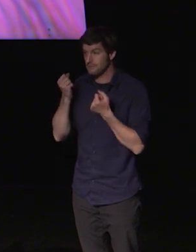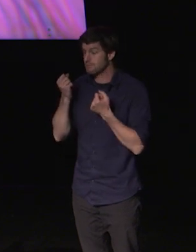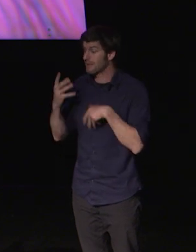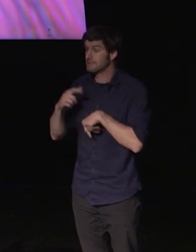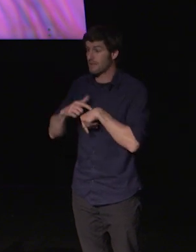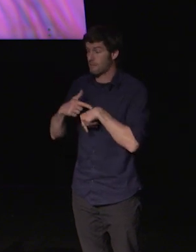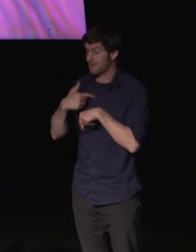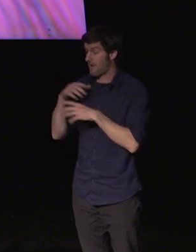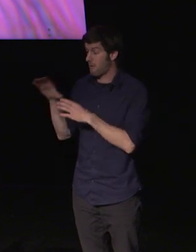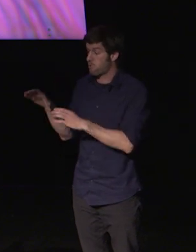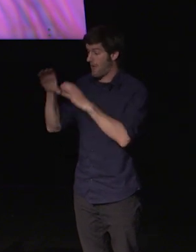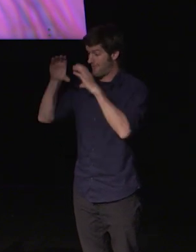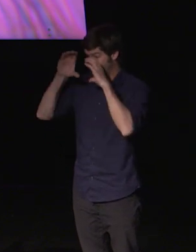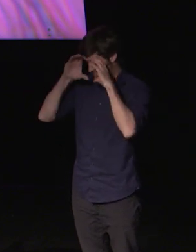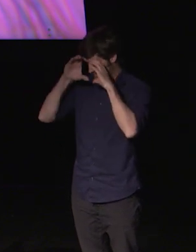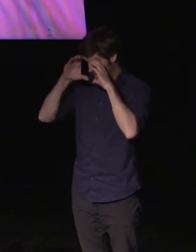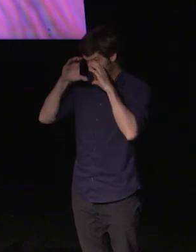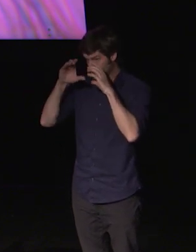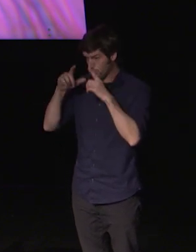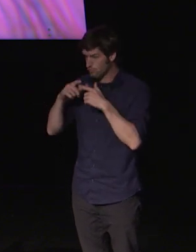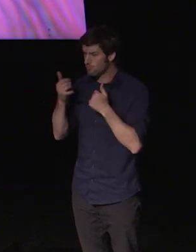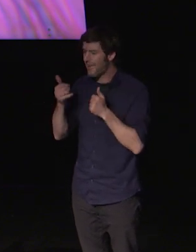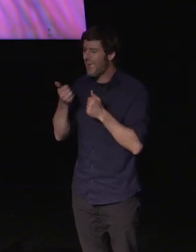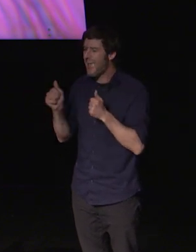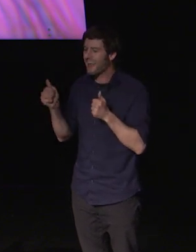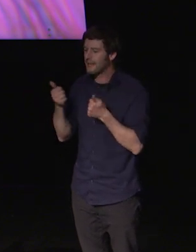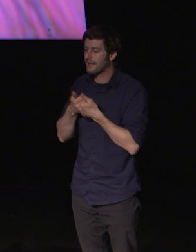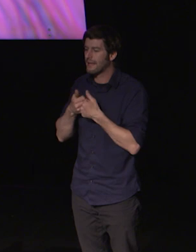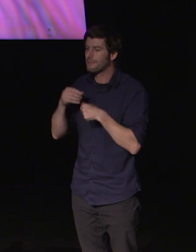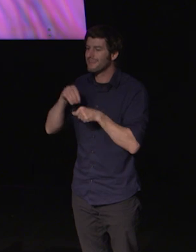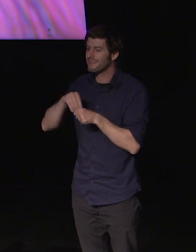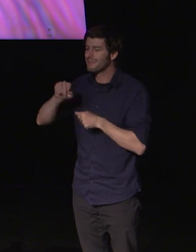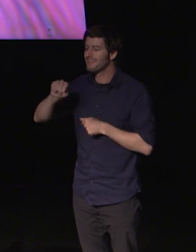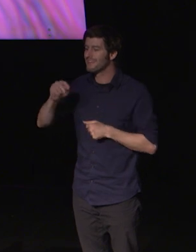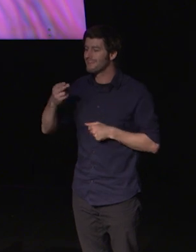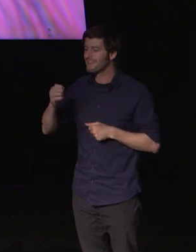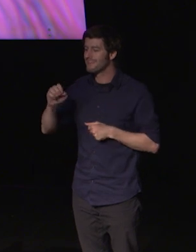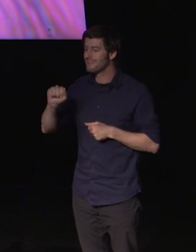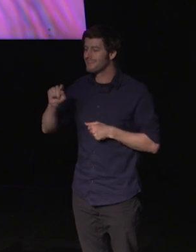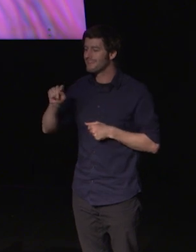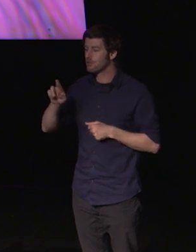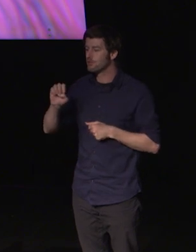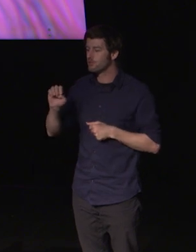to be able to play any game in theater mode. Because there's an option in there to be able to make the screen